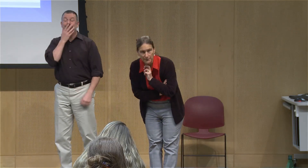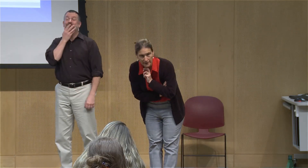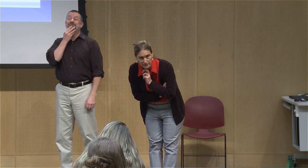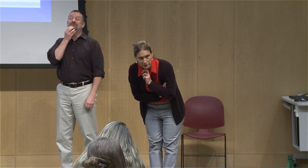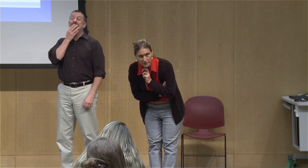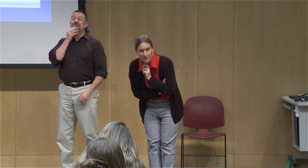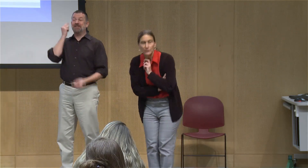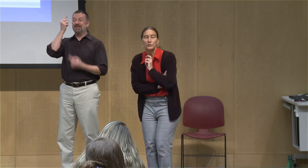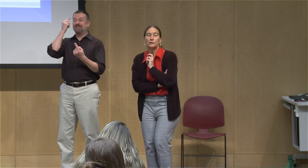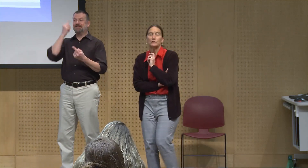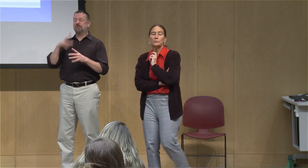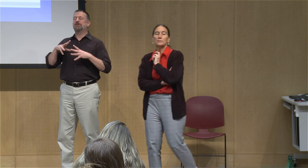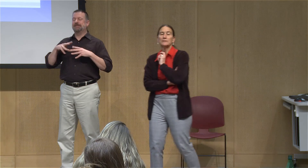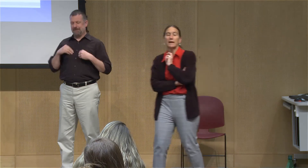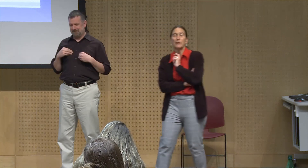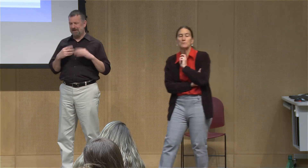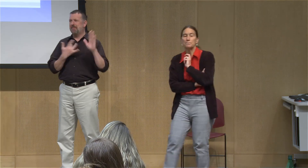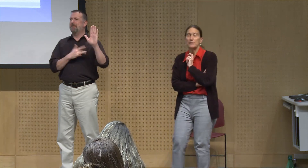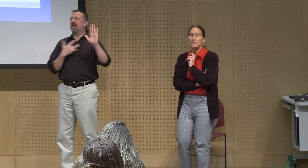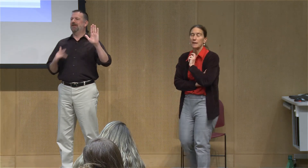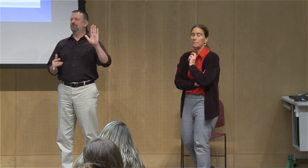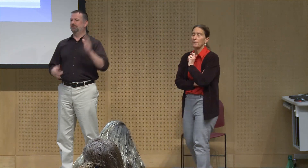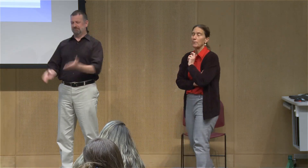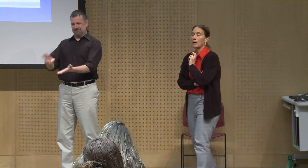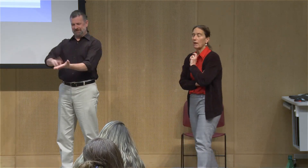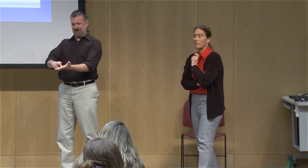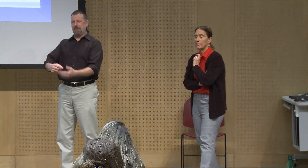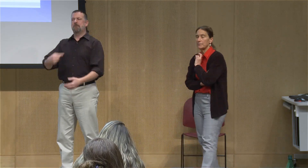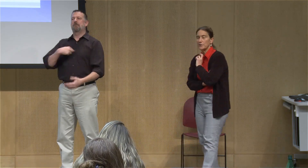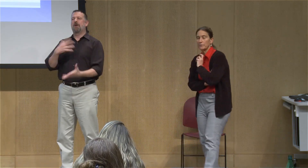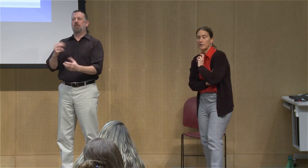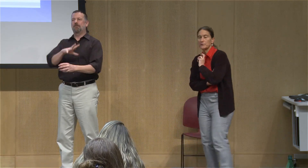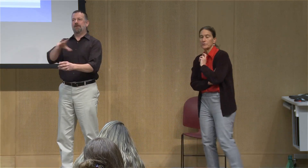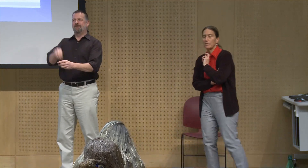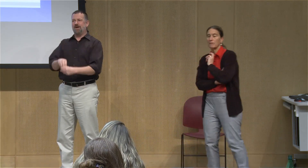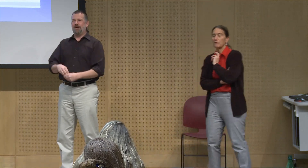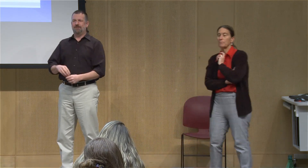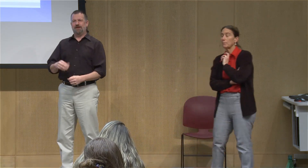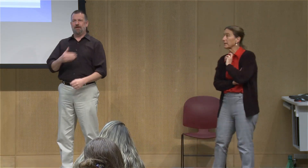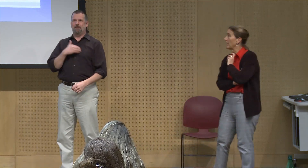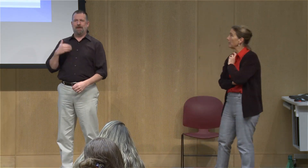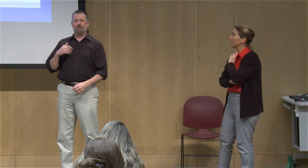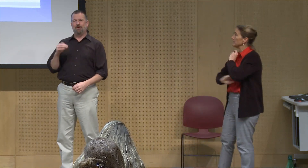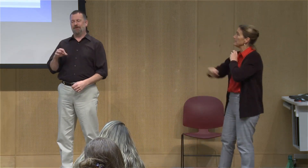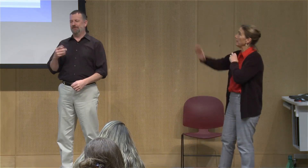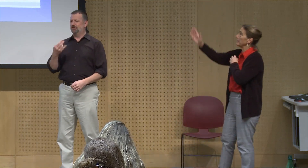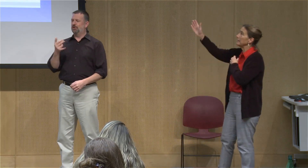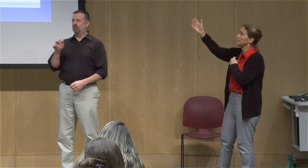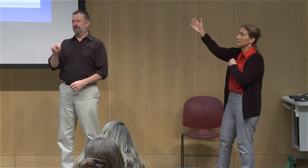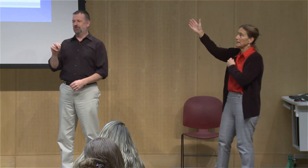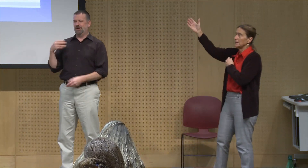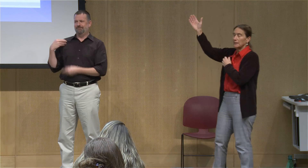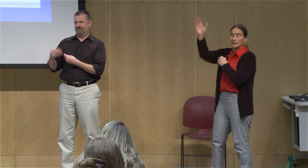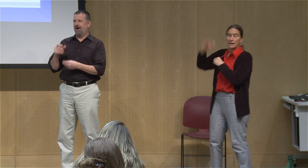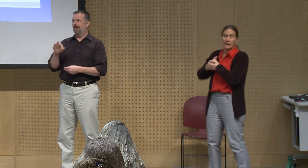TO SIGN UP TO BE A MEMBER OF THE GENERATION OF PUBLIC HEALTH. IT'S VERY EASY TO DO THAT.